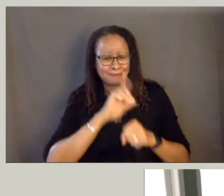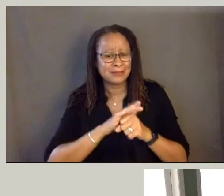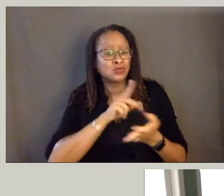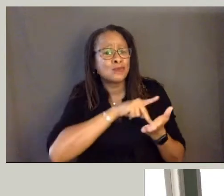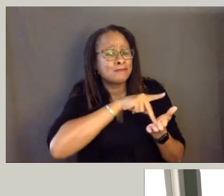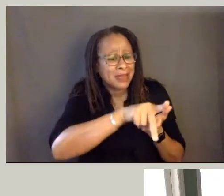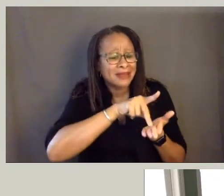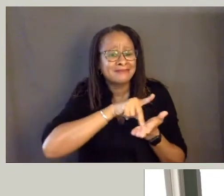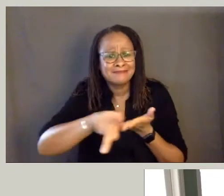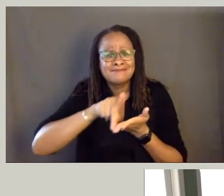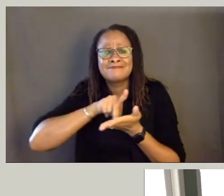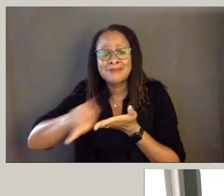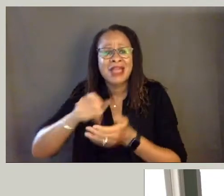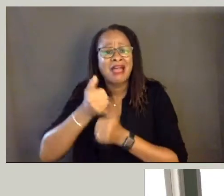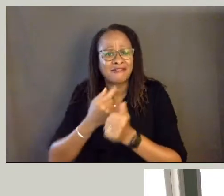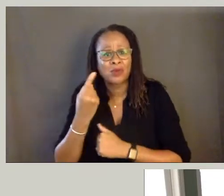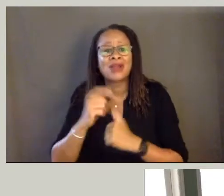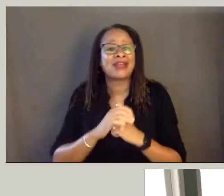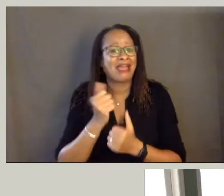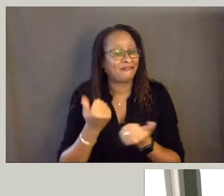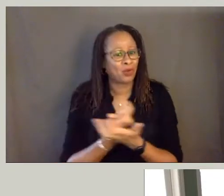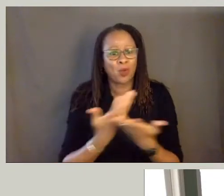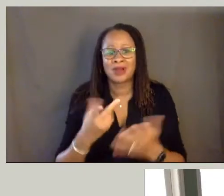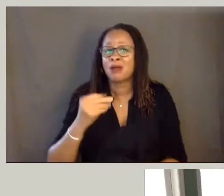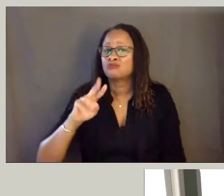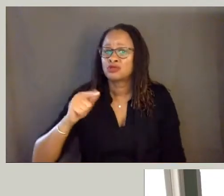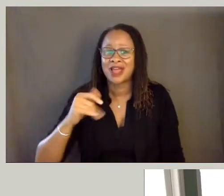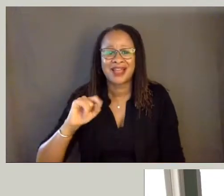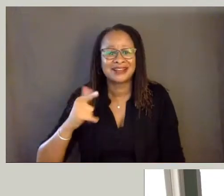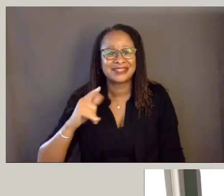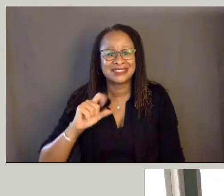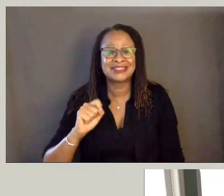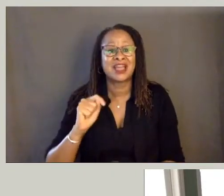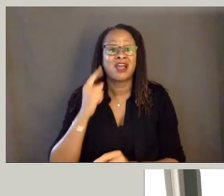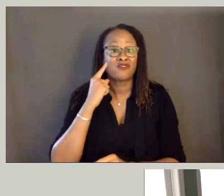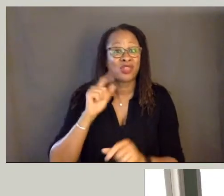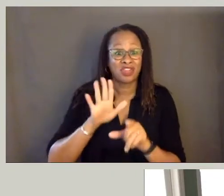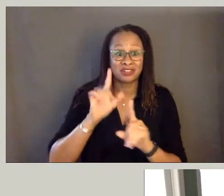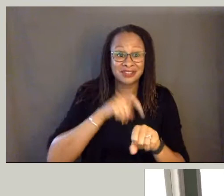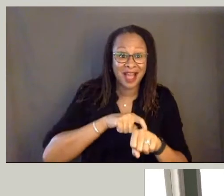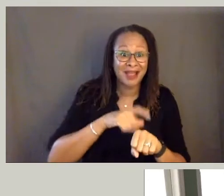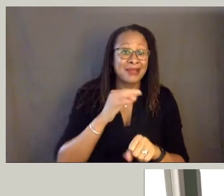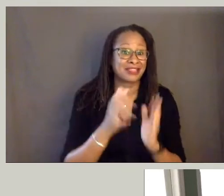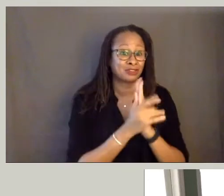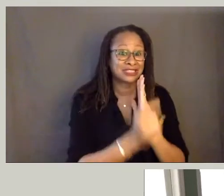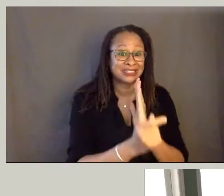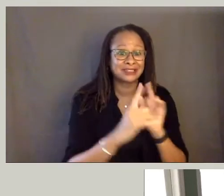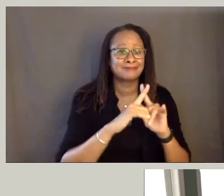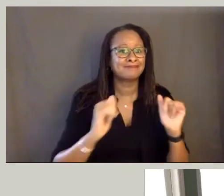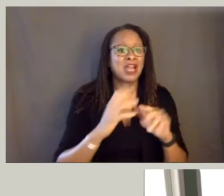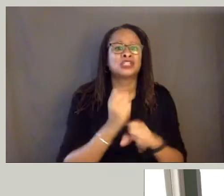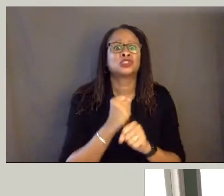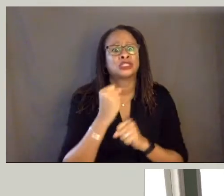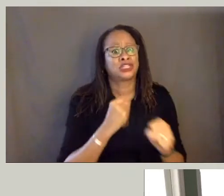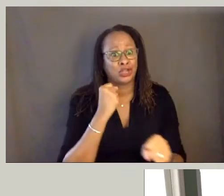including compensating protagonists for their time and their expertise. So, it took years for some of our backers